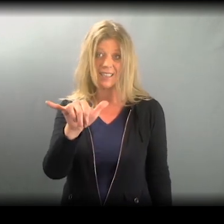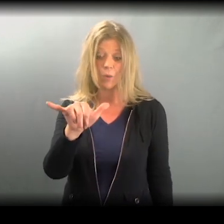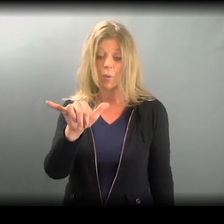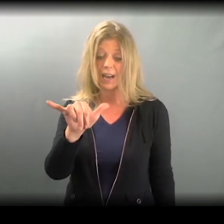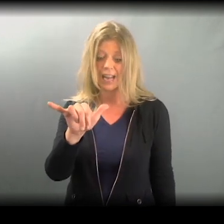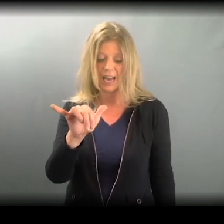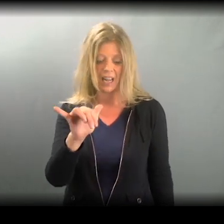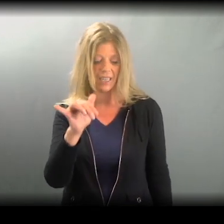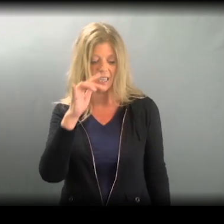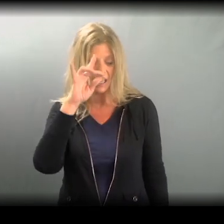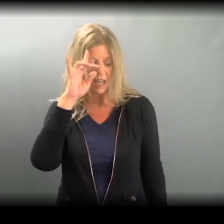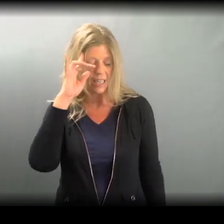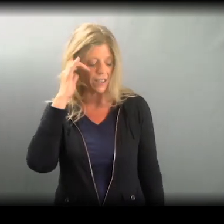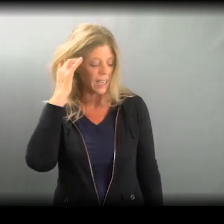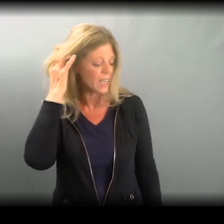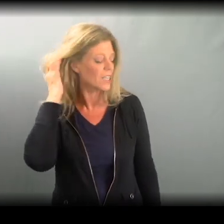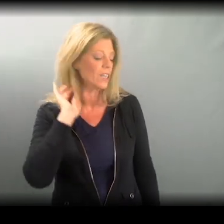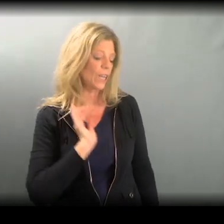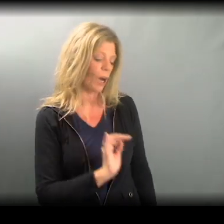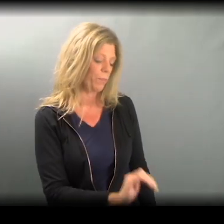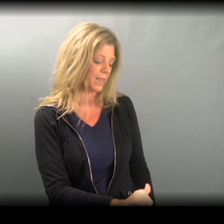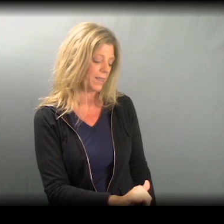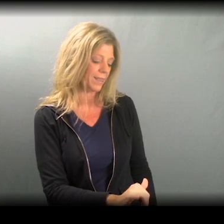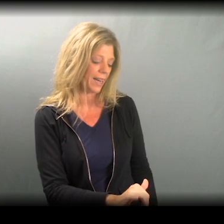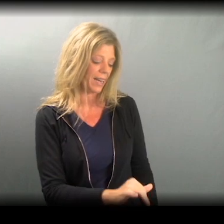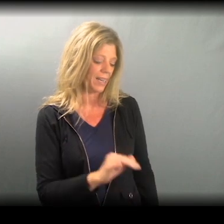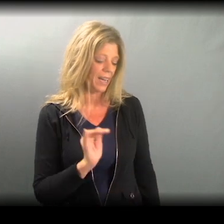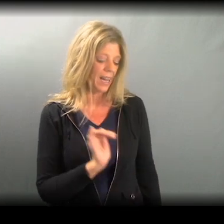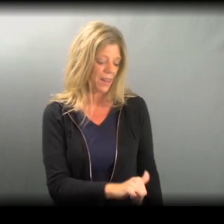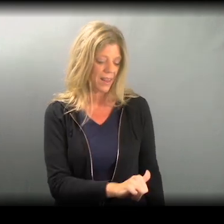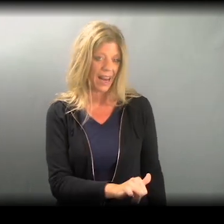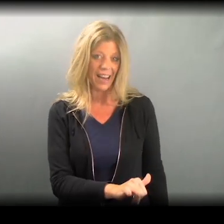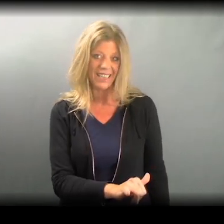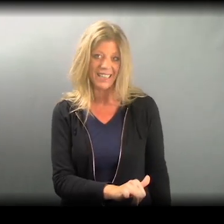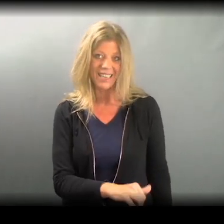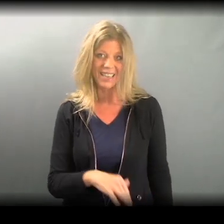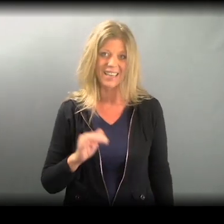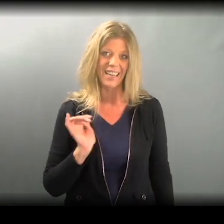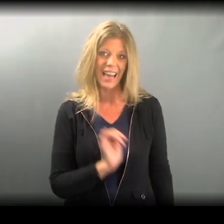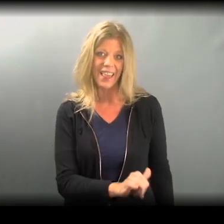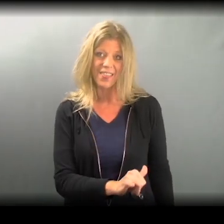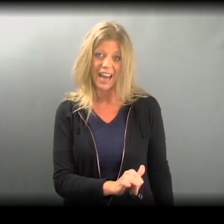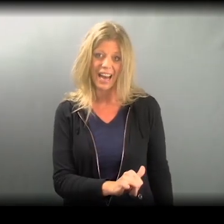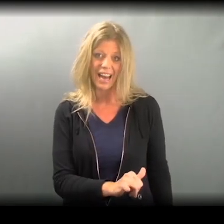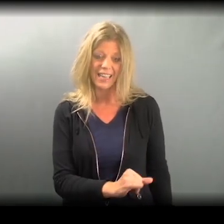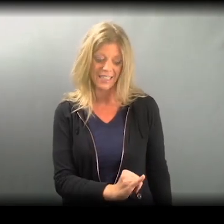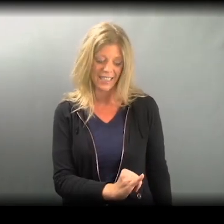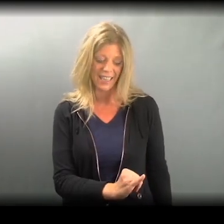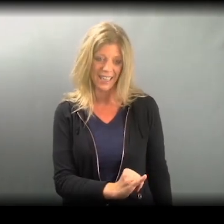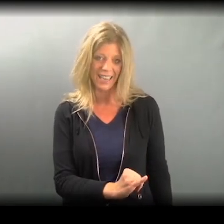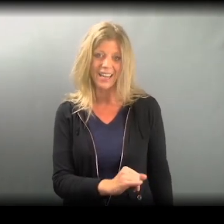It's a Y-hand and you take it to the opposite side. THAT THAT'S